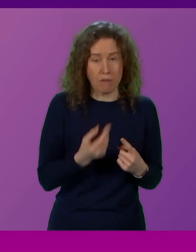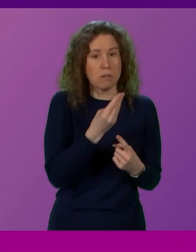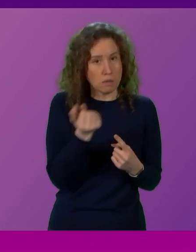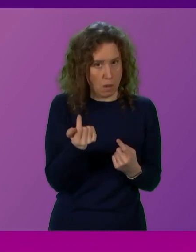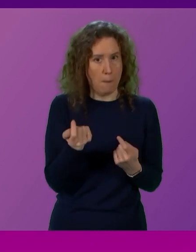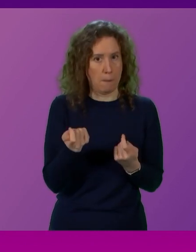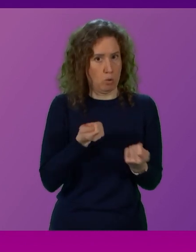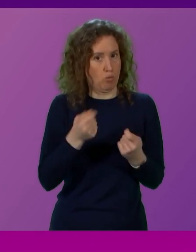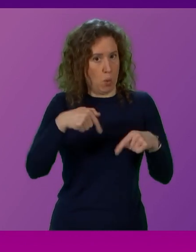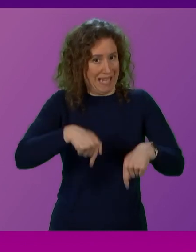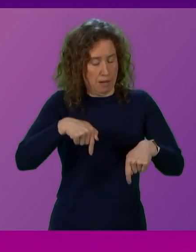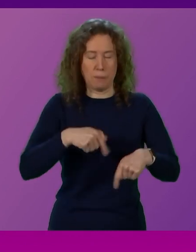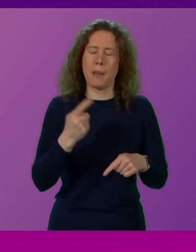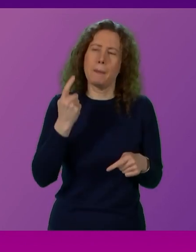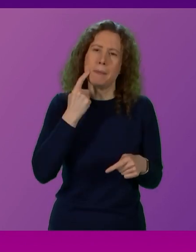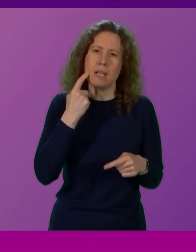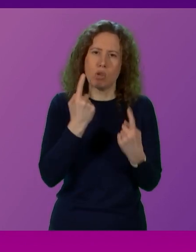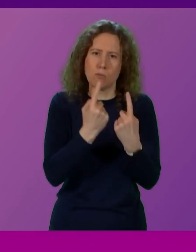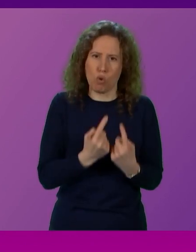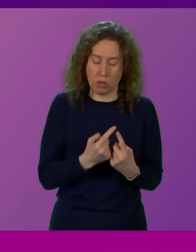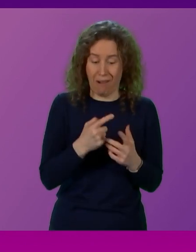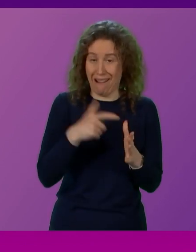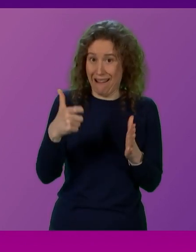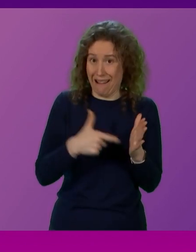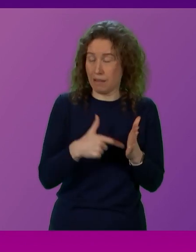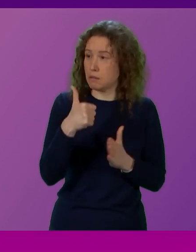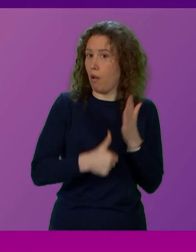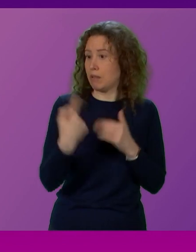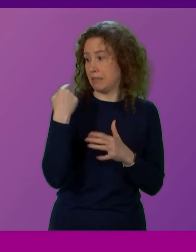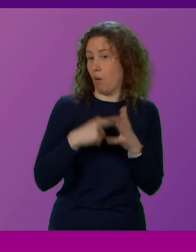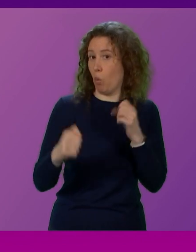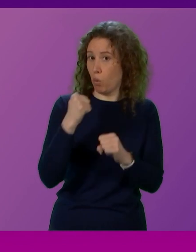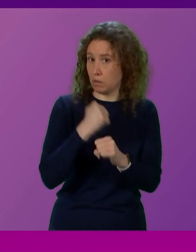I think that since the Period Products Act 2021 took legal effect last August we have